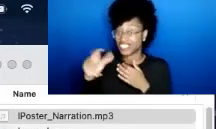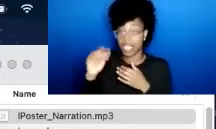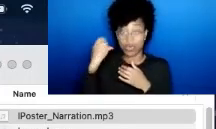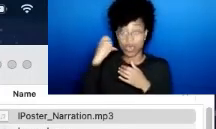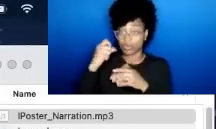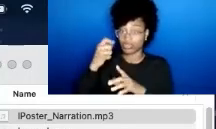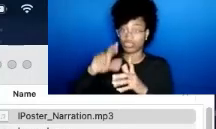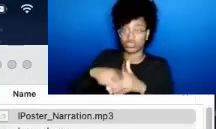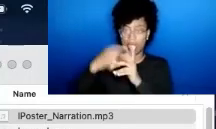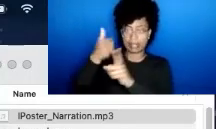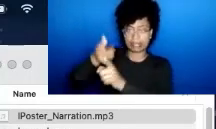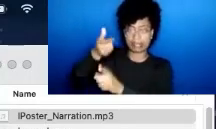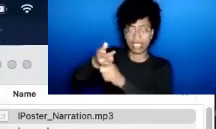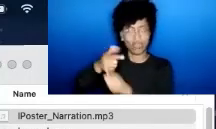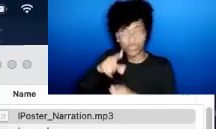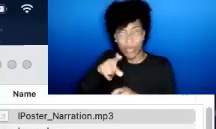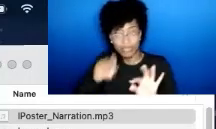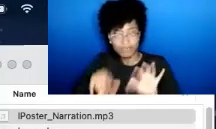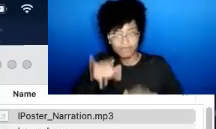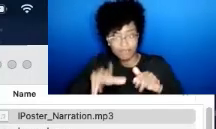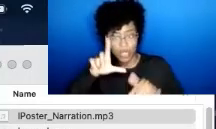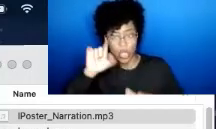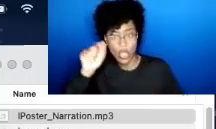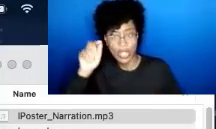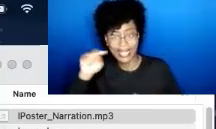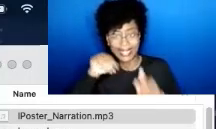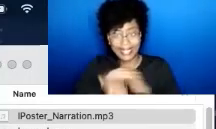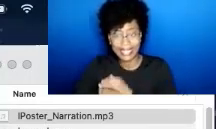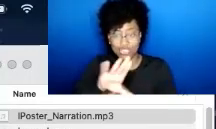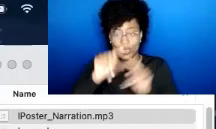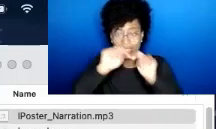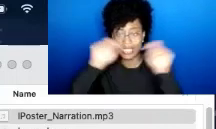You've got to log into your template, open up the control